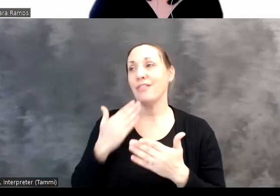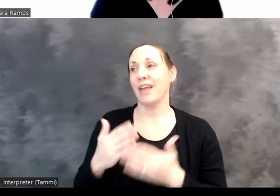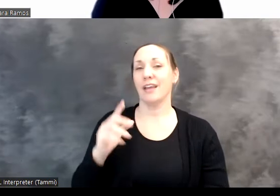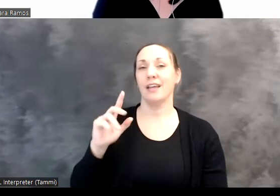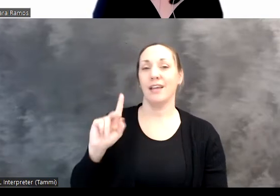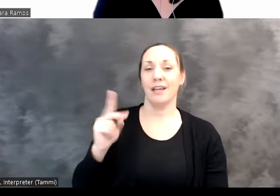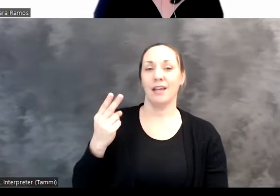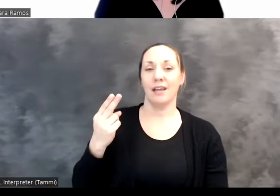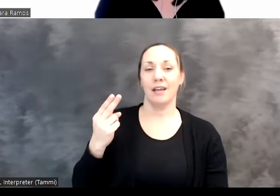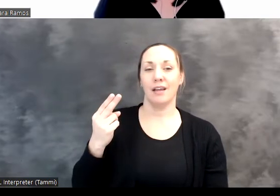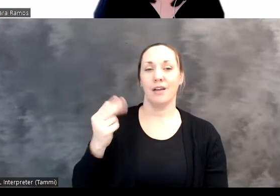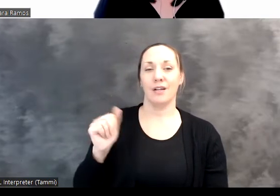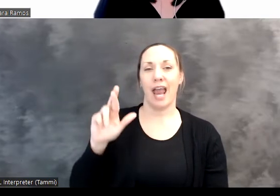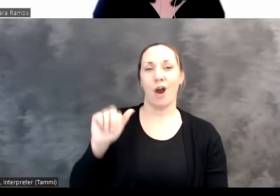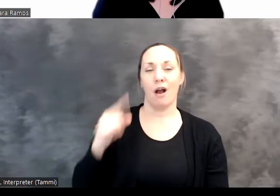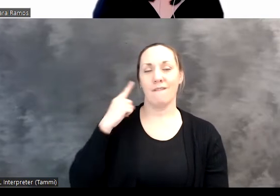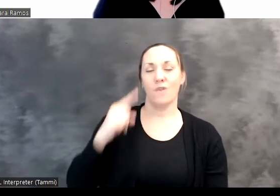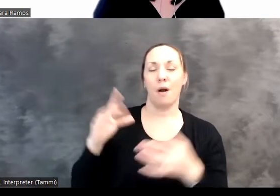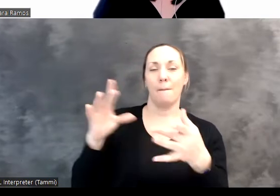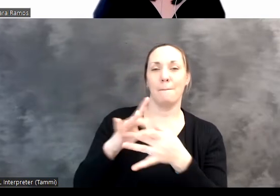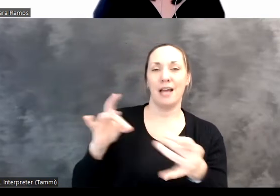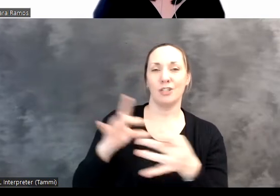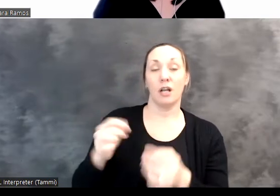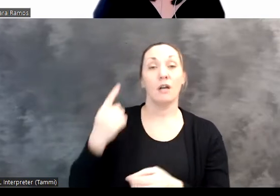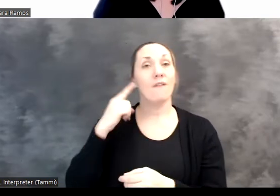studies, but even there, there's the possibility